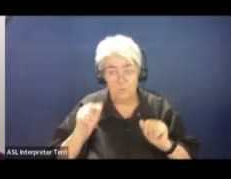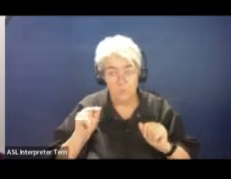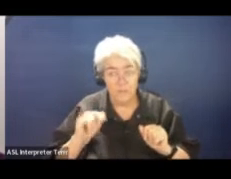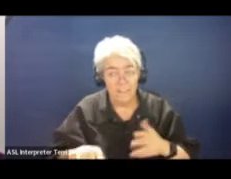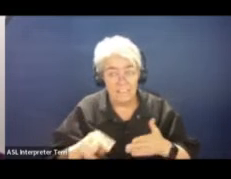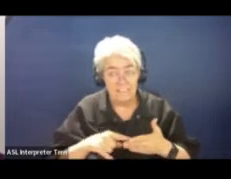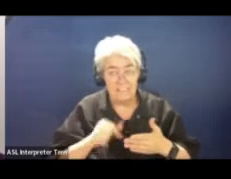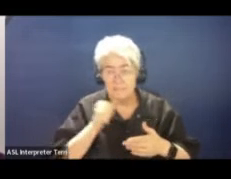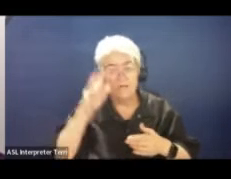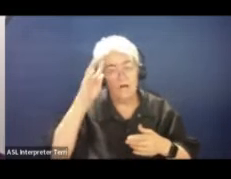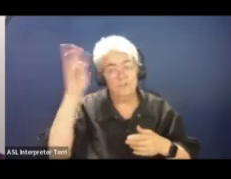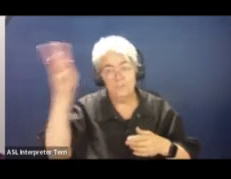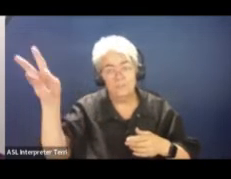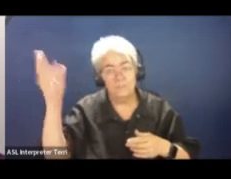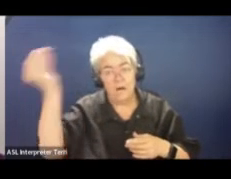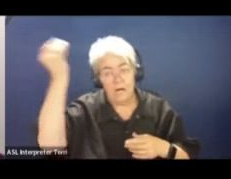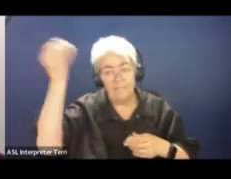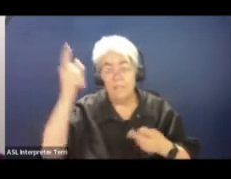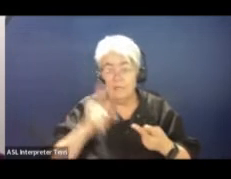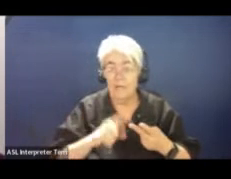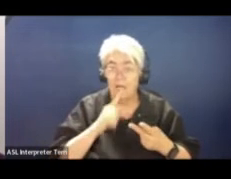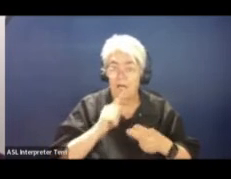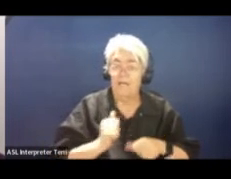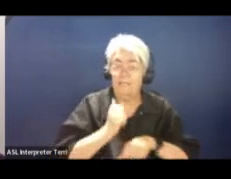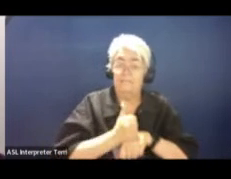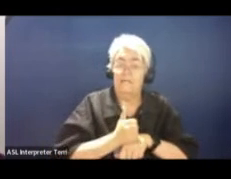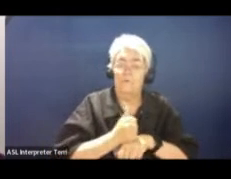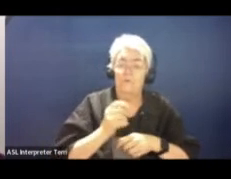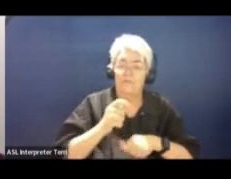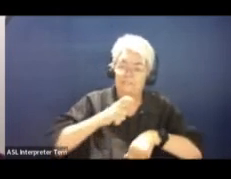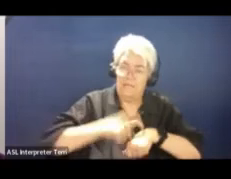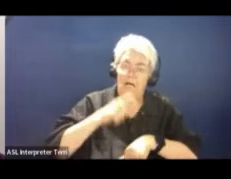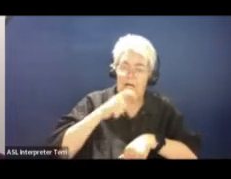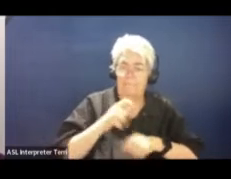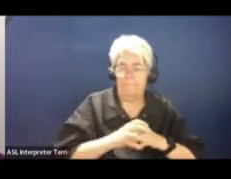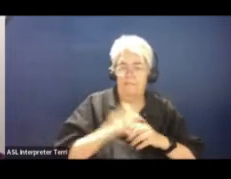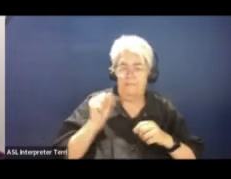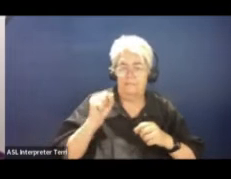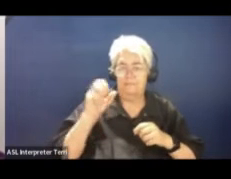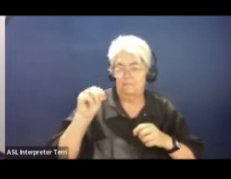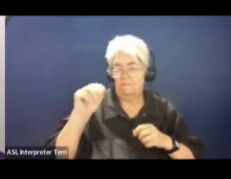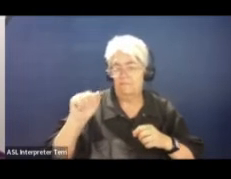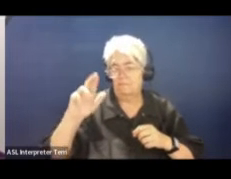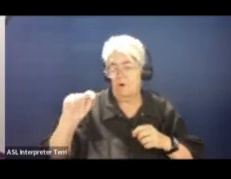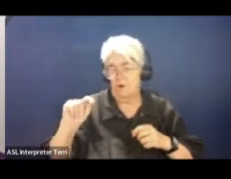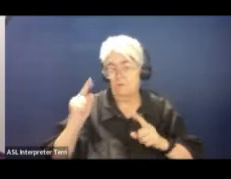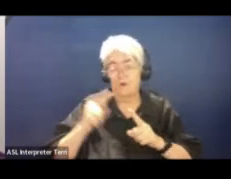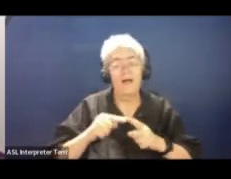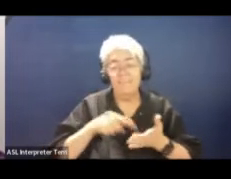that they're realistic, and setting ourselves up with a timeframe. This entire process of trauma informed care approach